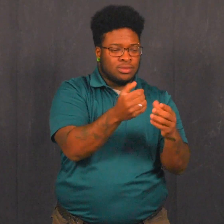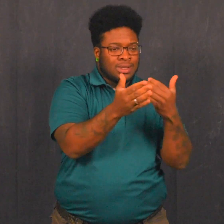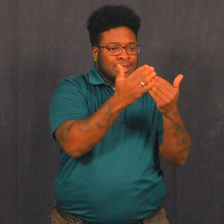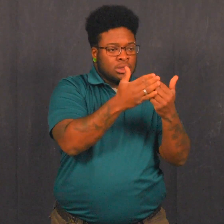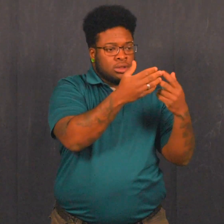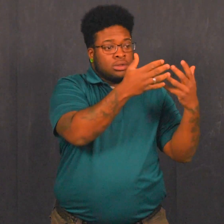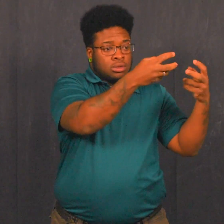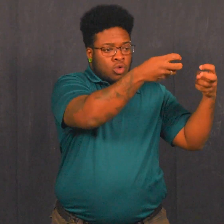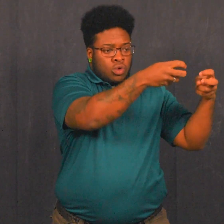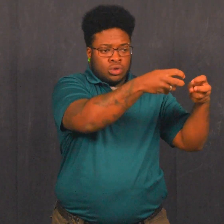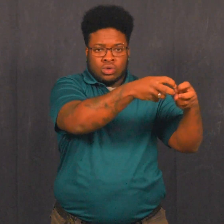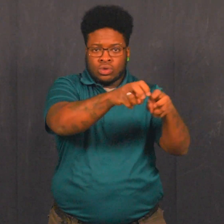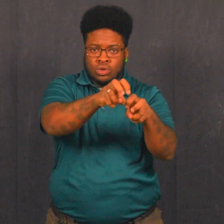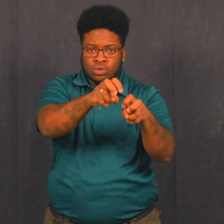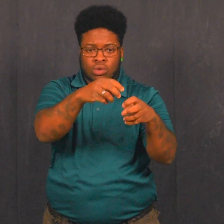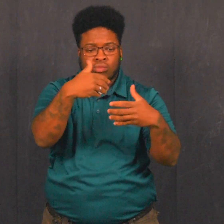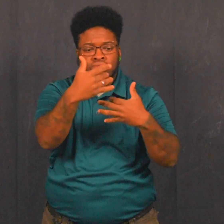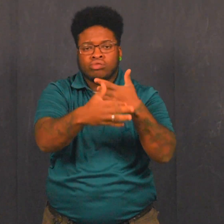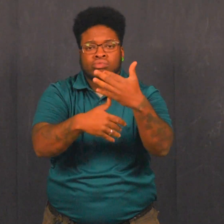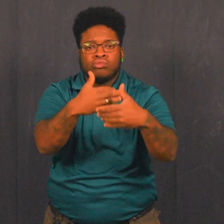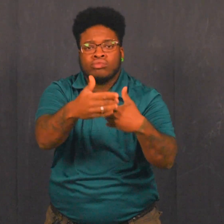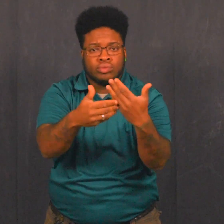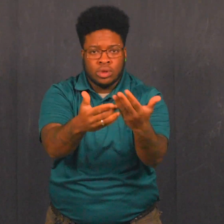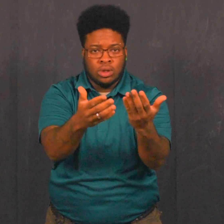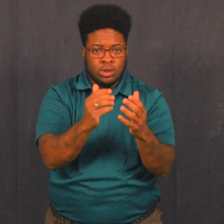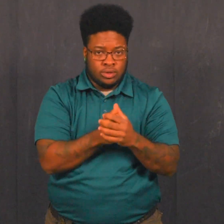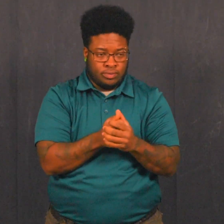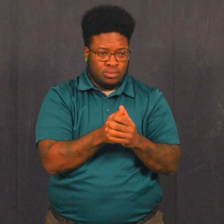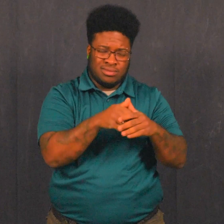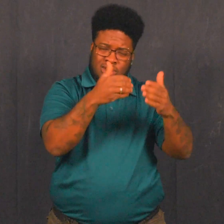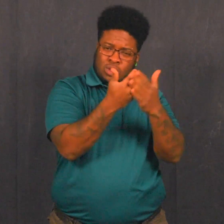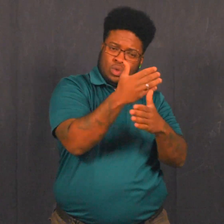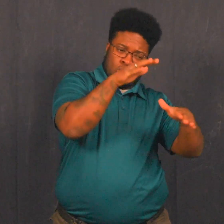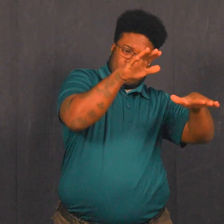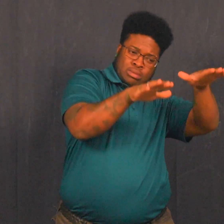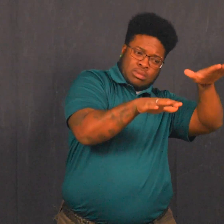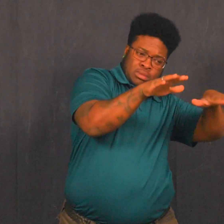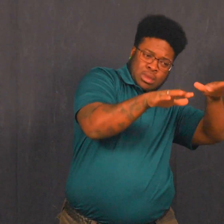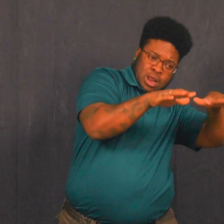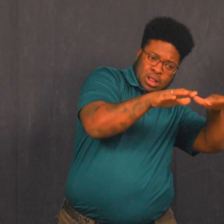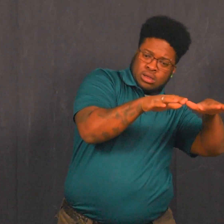It also builds in a transition period so there is a balance